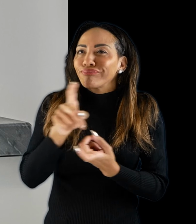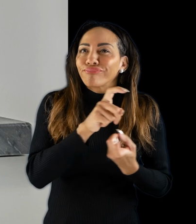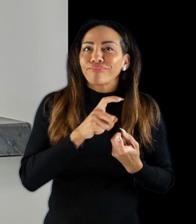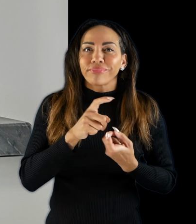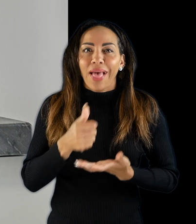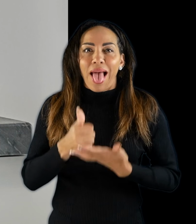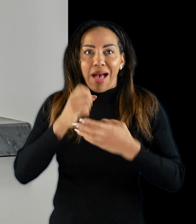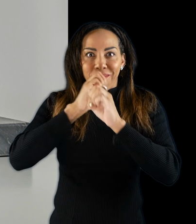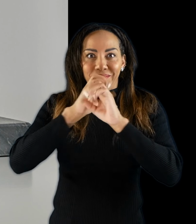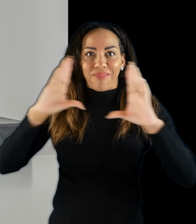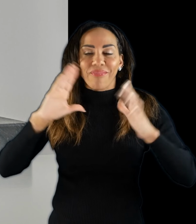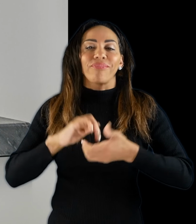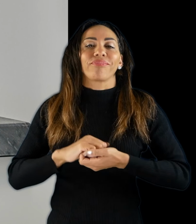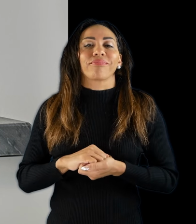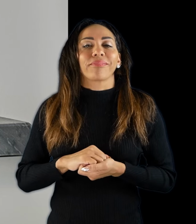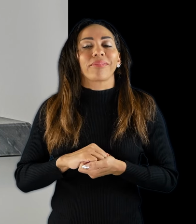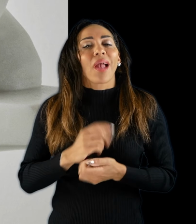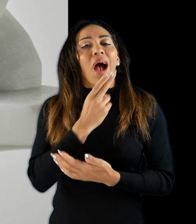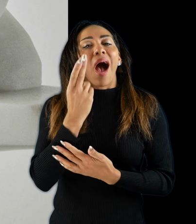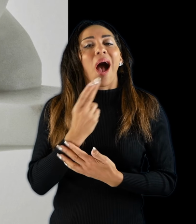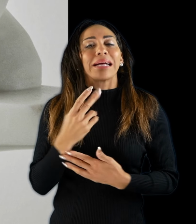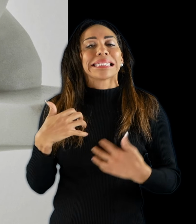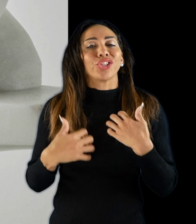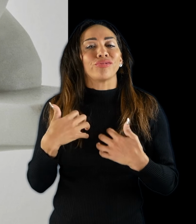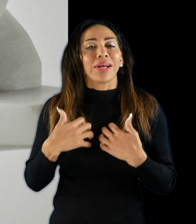The roots of my interest in art started with people like Henry Moore,